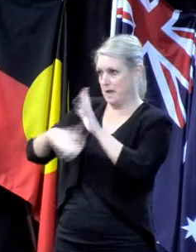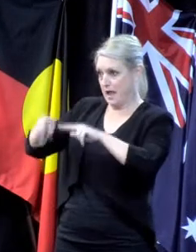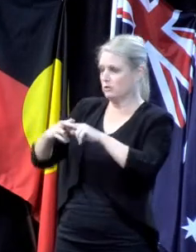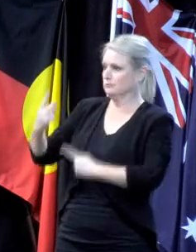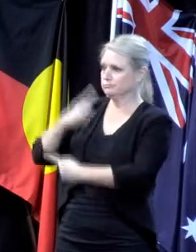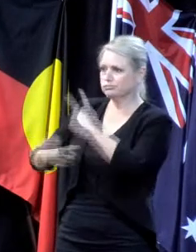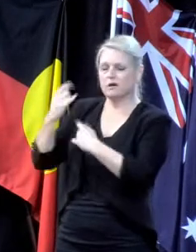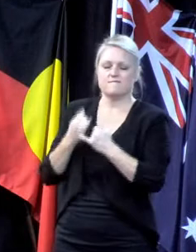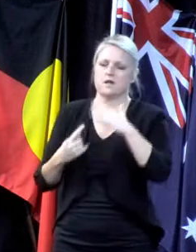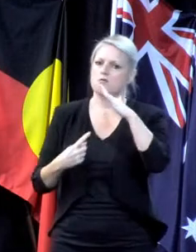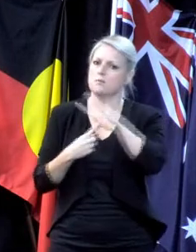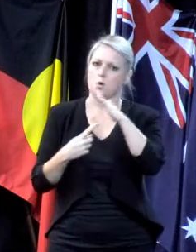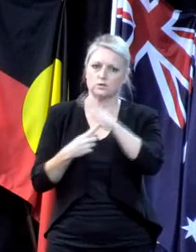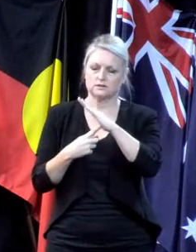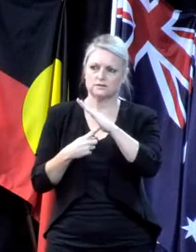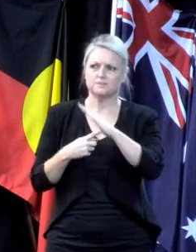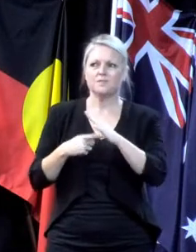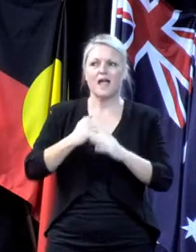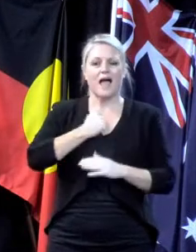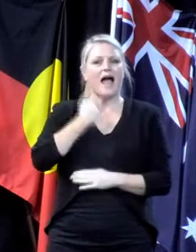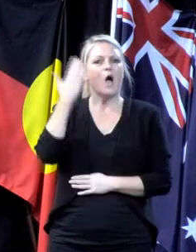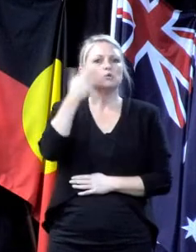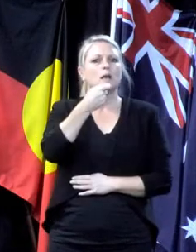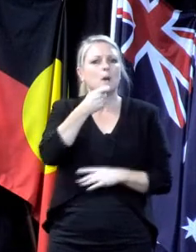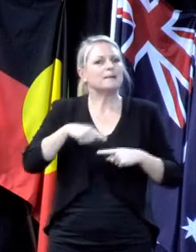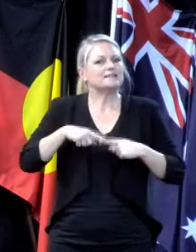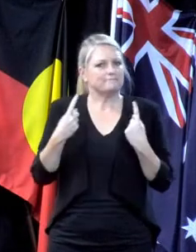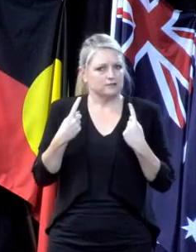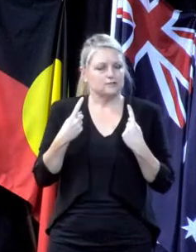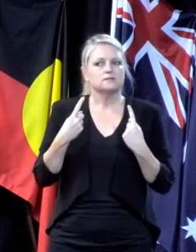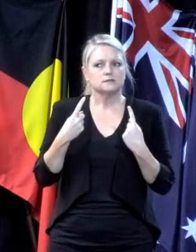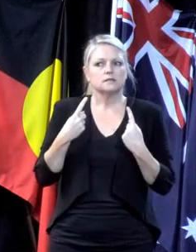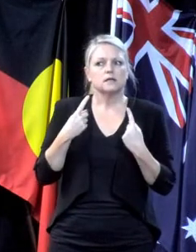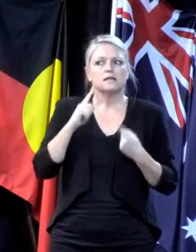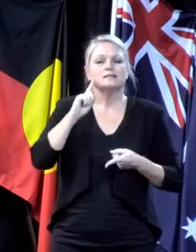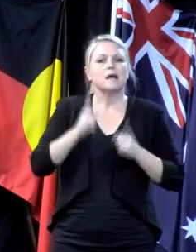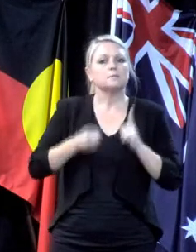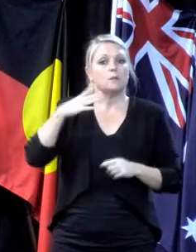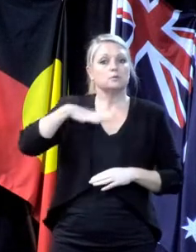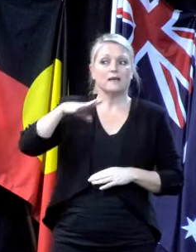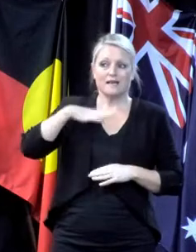We're probably, slightly, a little bit different in terms of our demographic that we sometimes have the challenge of engaging our parents.